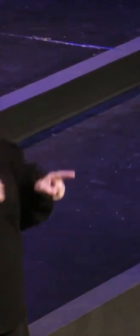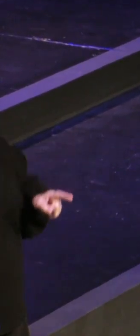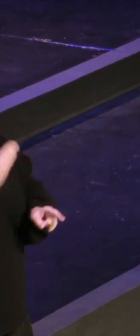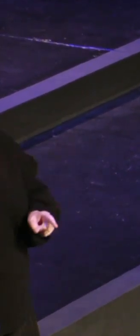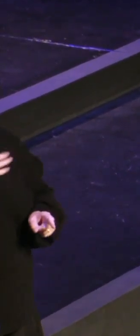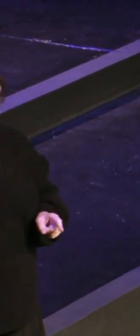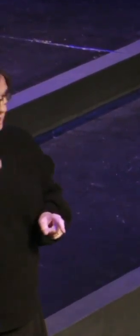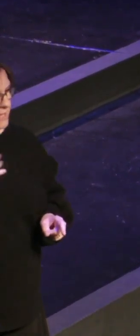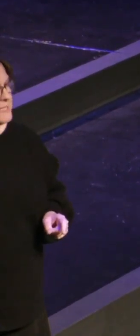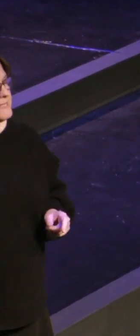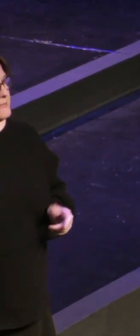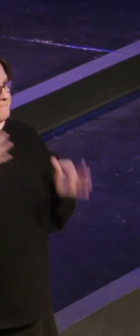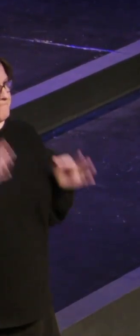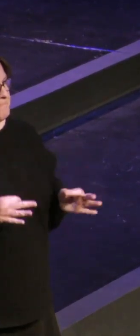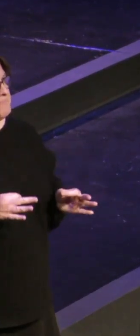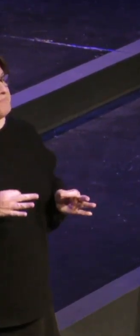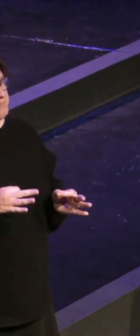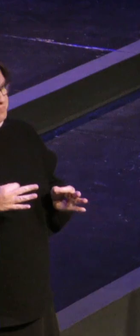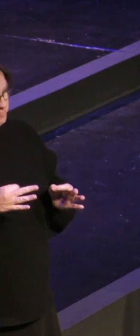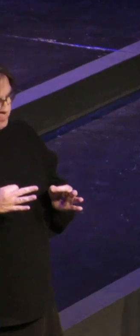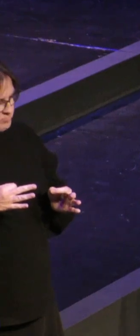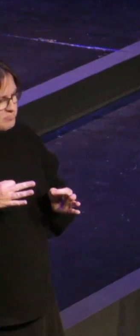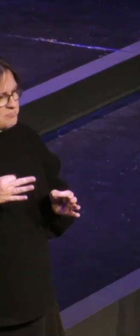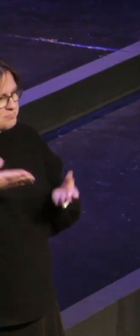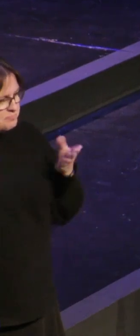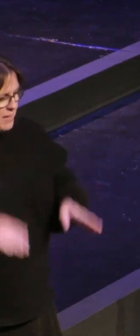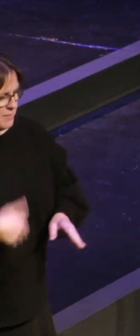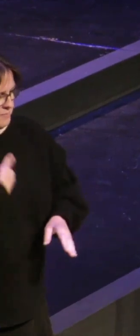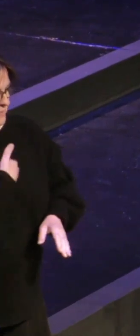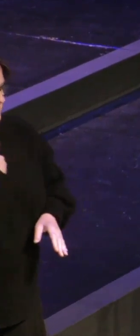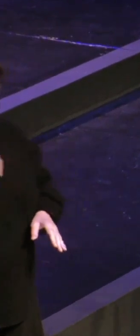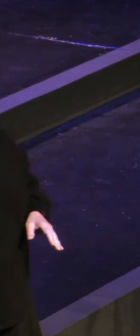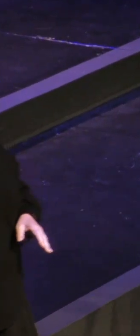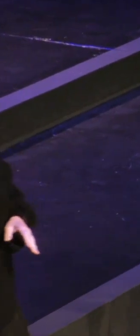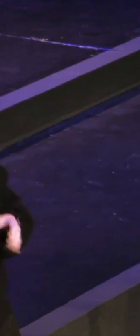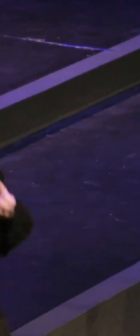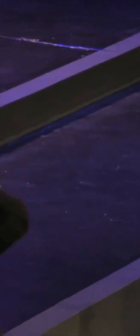and take a chance on a procedure that would be right for me and my body, and I would soon